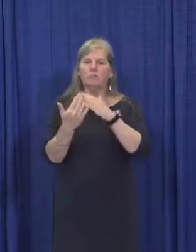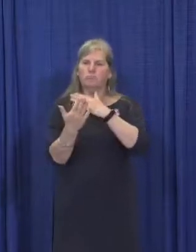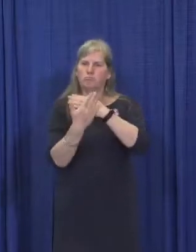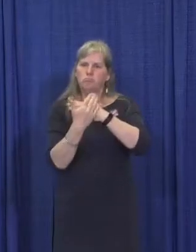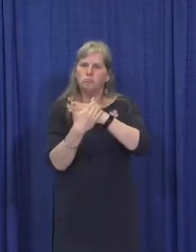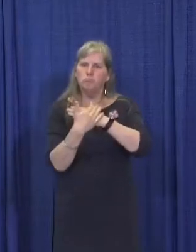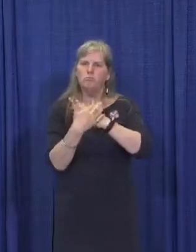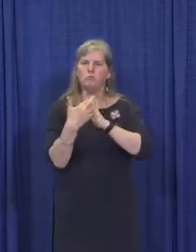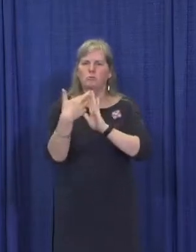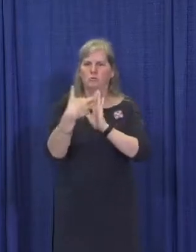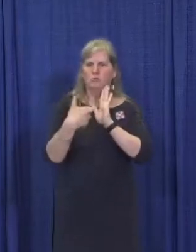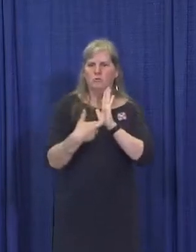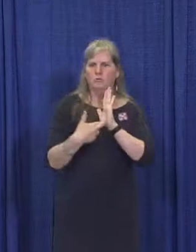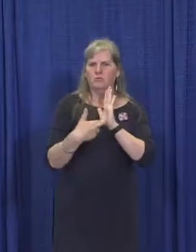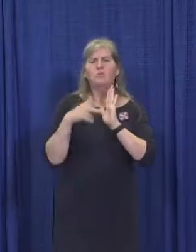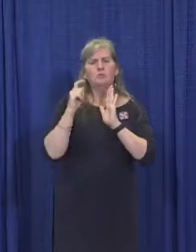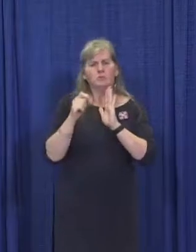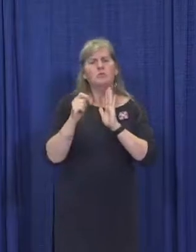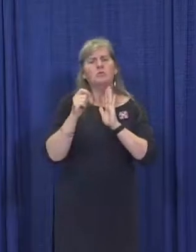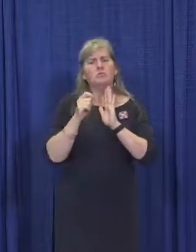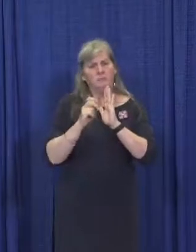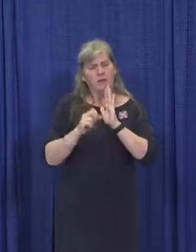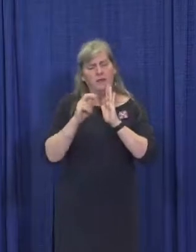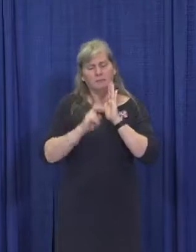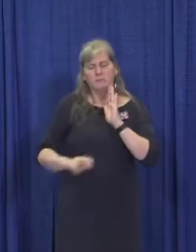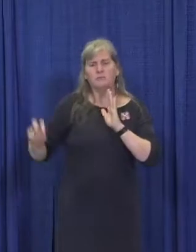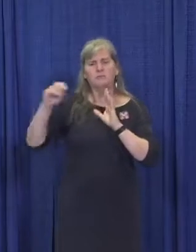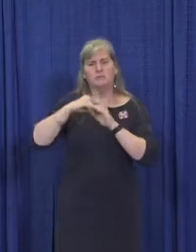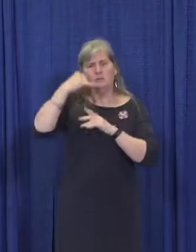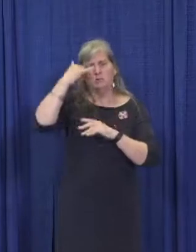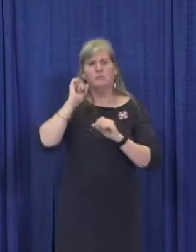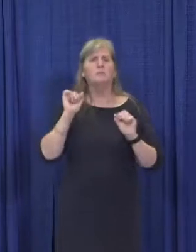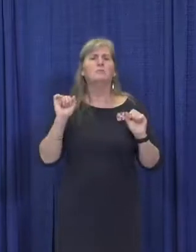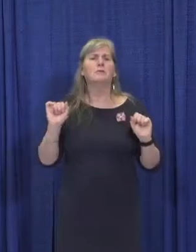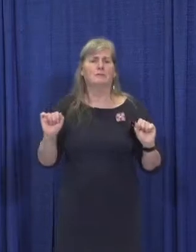guidelines, you should enjoy a